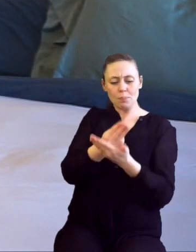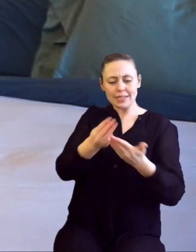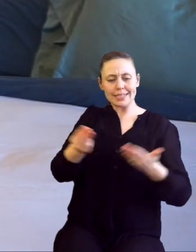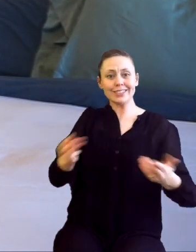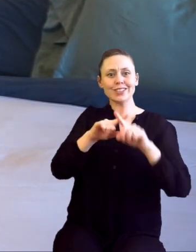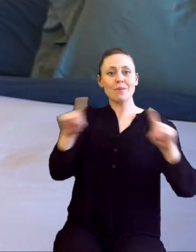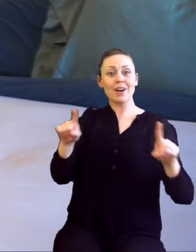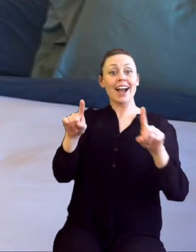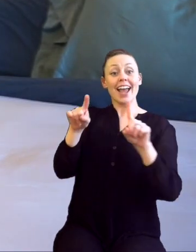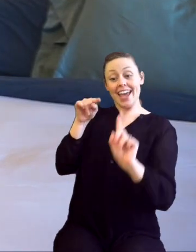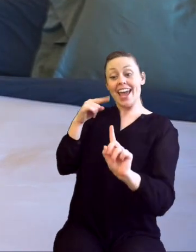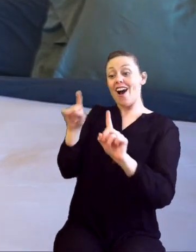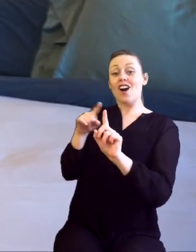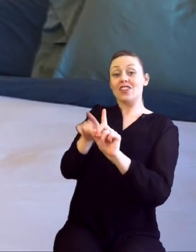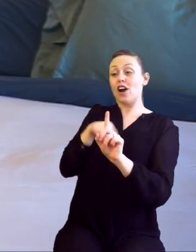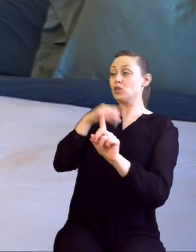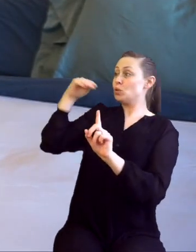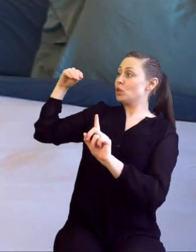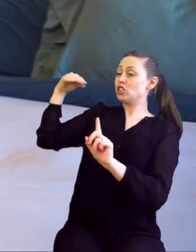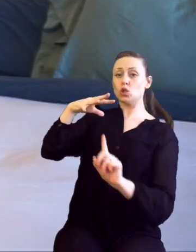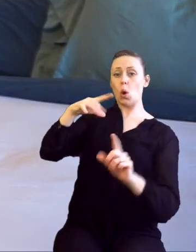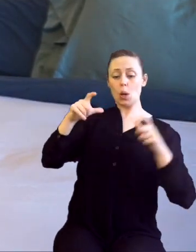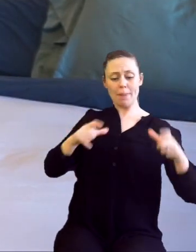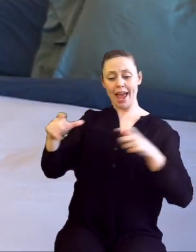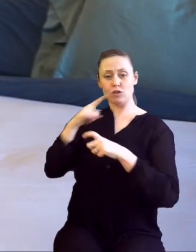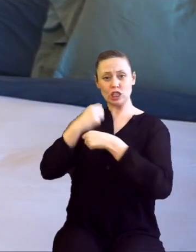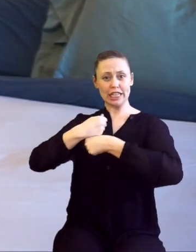mattresses, they also use the solar panels at their facilities, as well as,